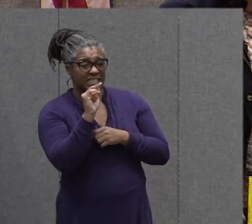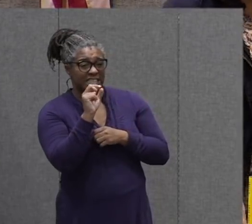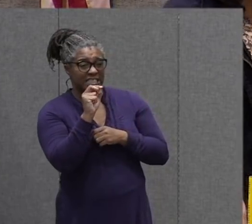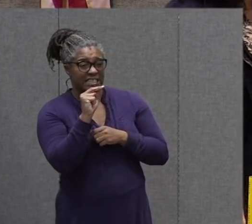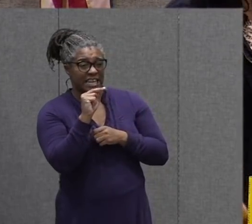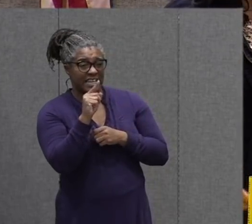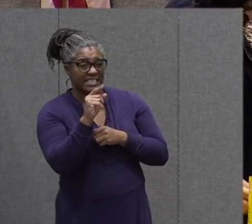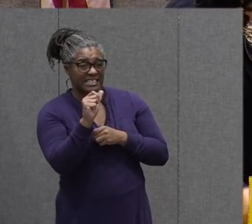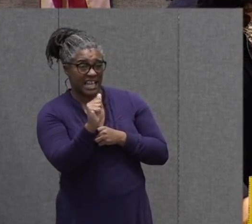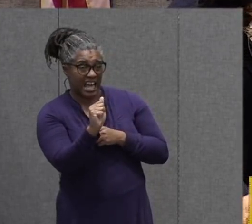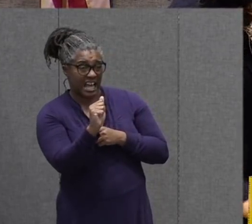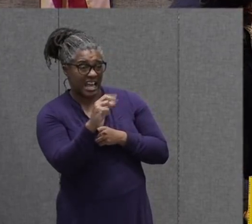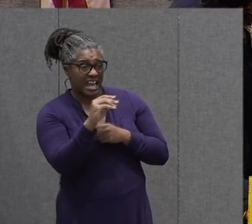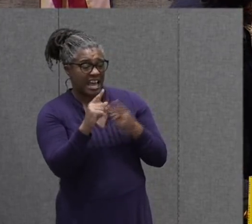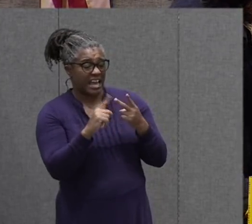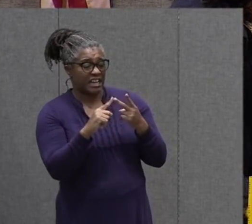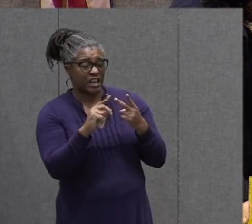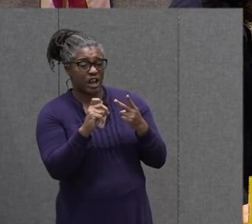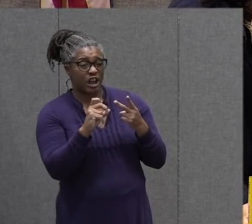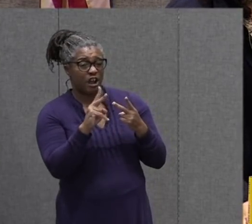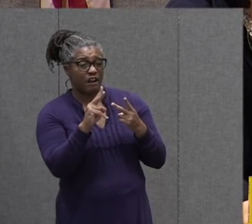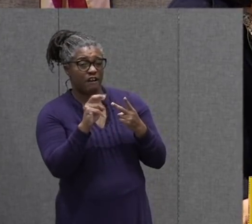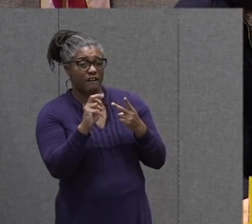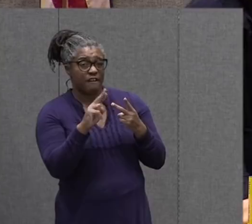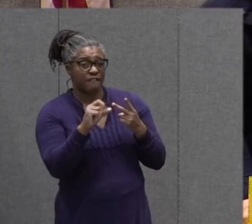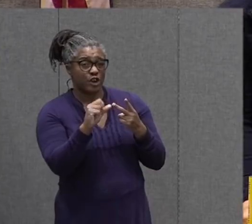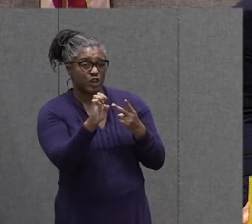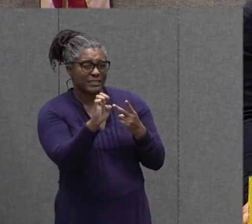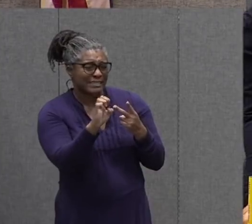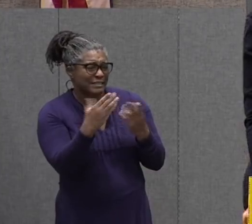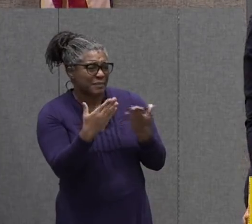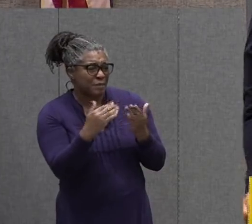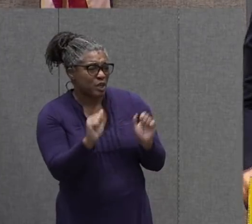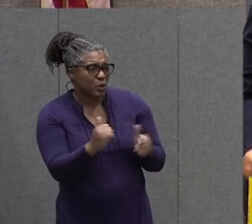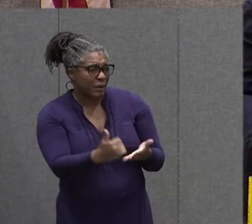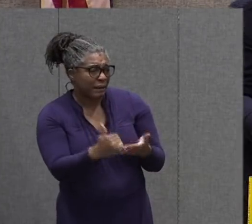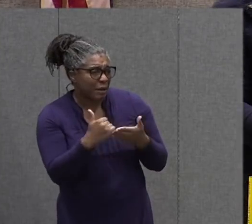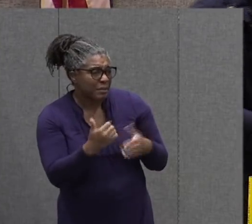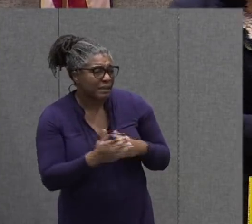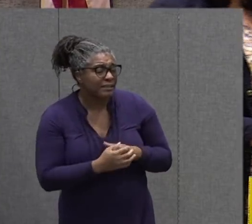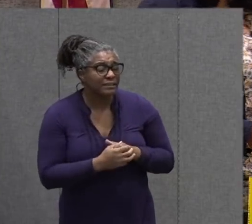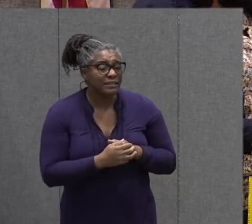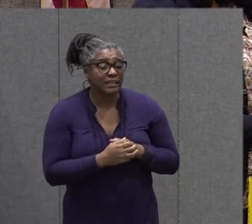So maybe you can help me. - sure [Miss Garcia] The meaning that I found and that I wrote,